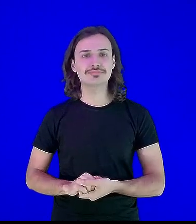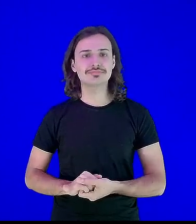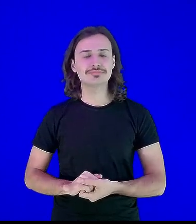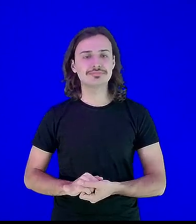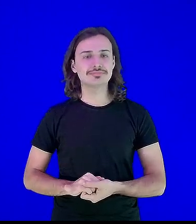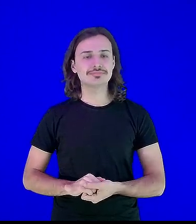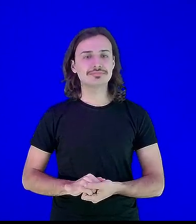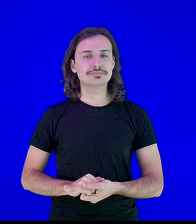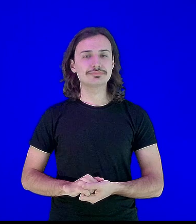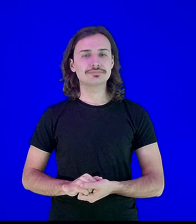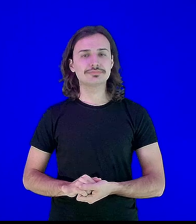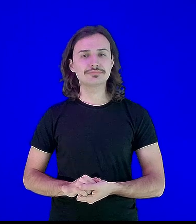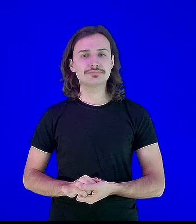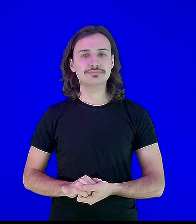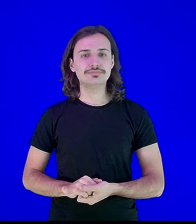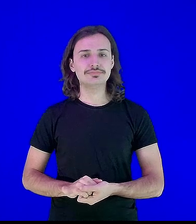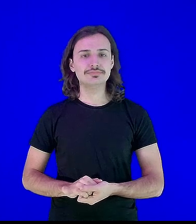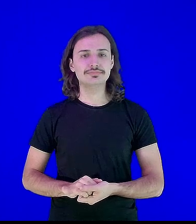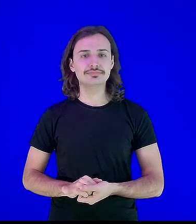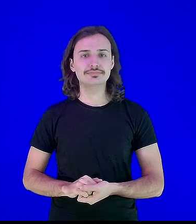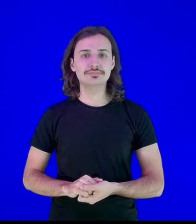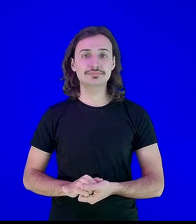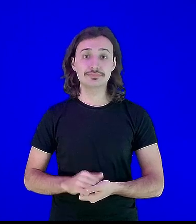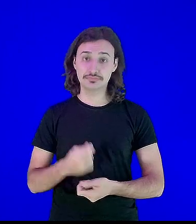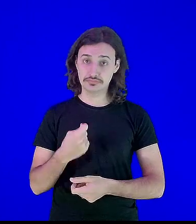also, "my sign"